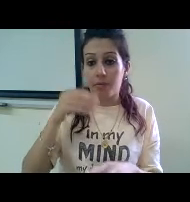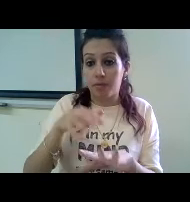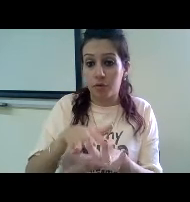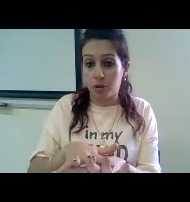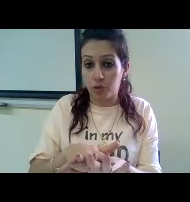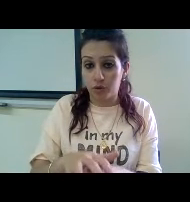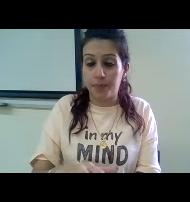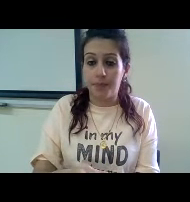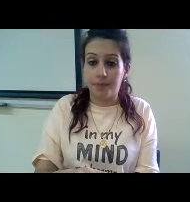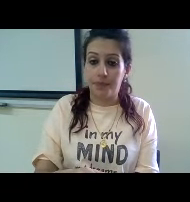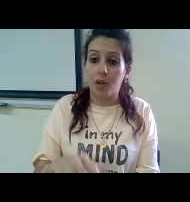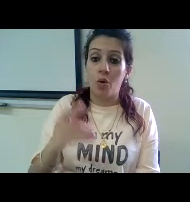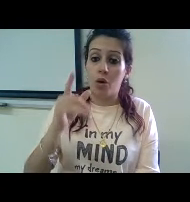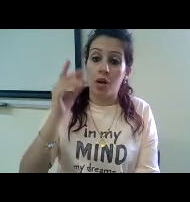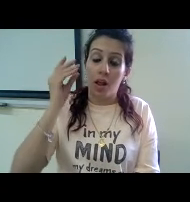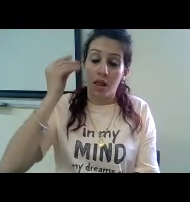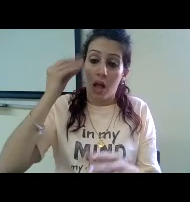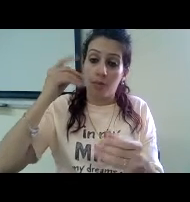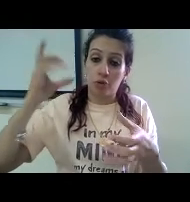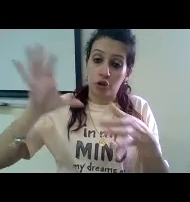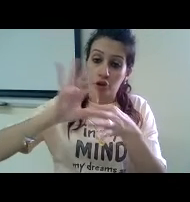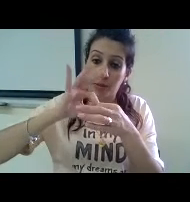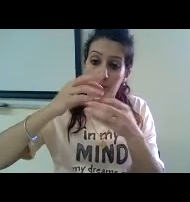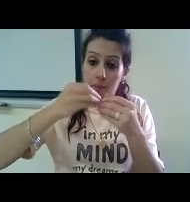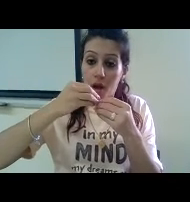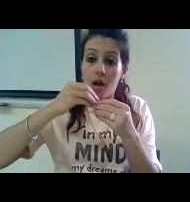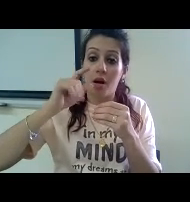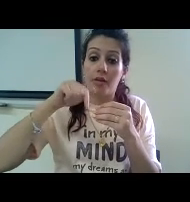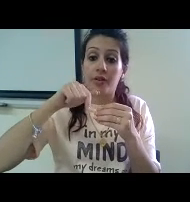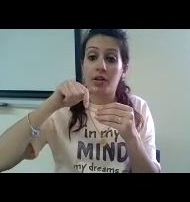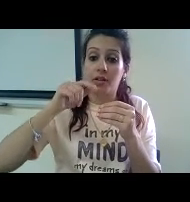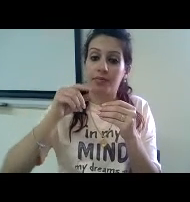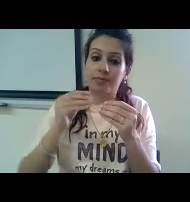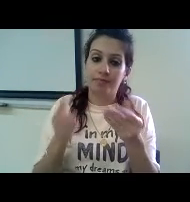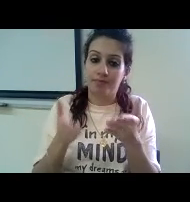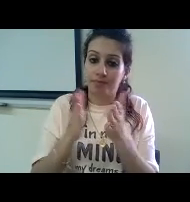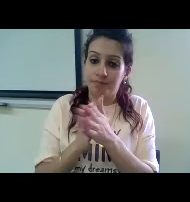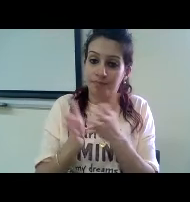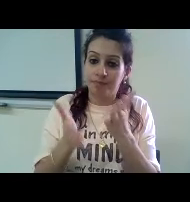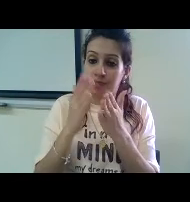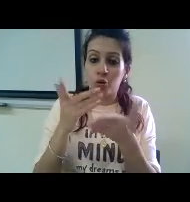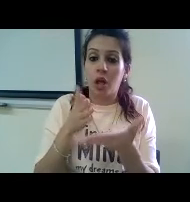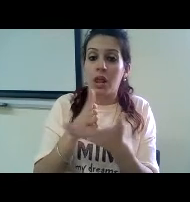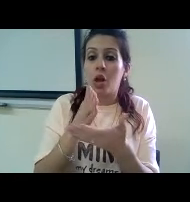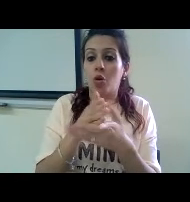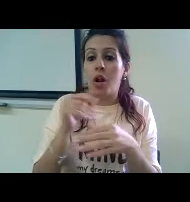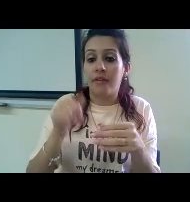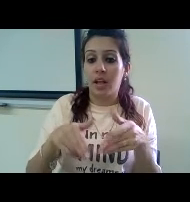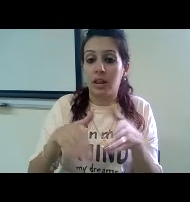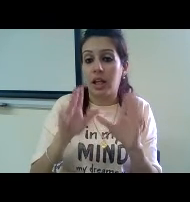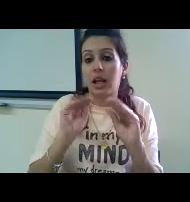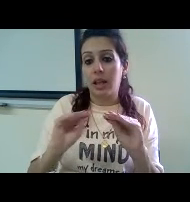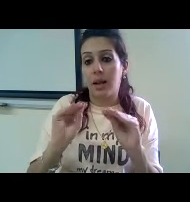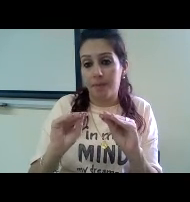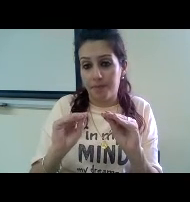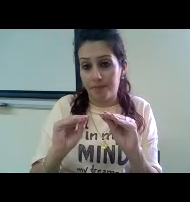because the auto-correct, at the transdisciplinary collaboration, which is developed based on the